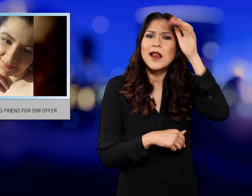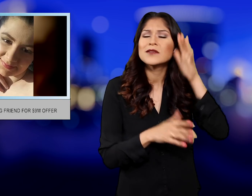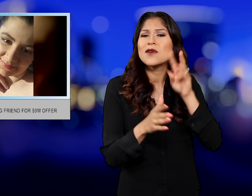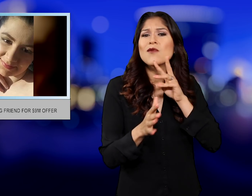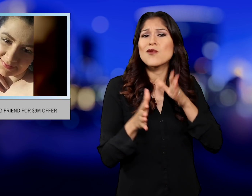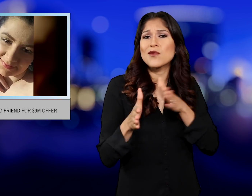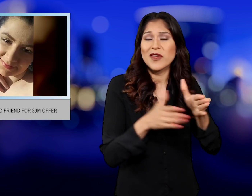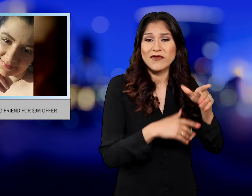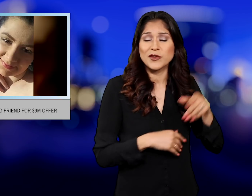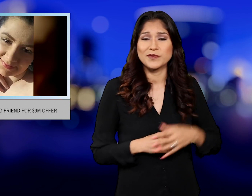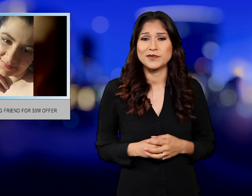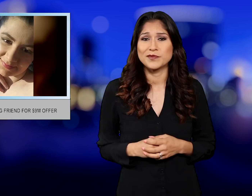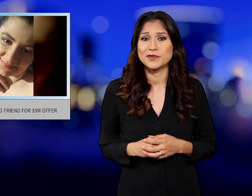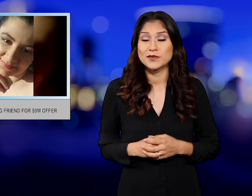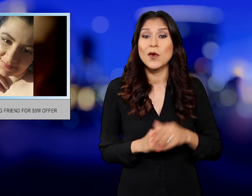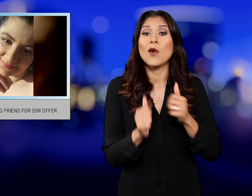and took her to the bank of an Alaskan river.